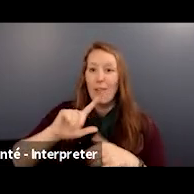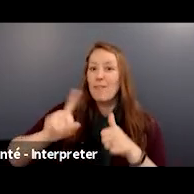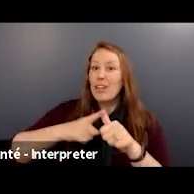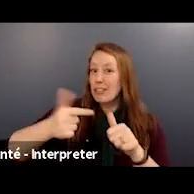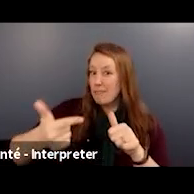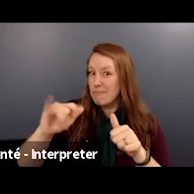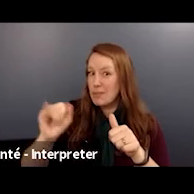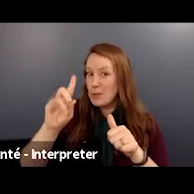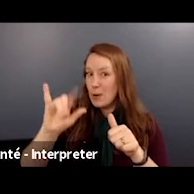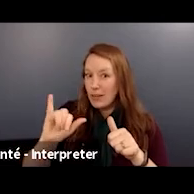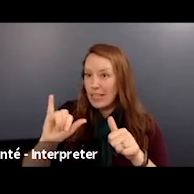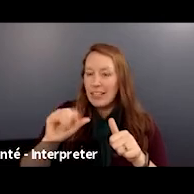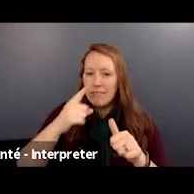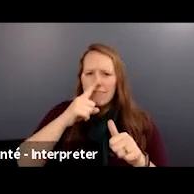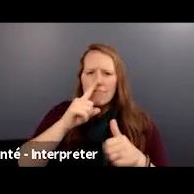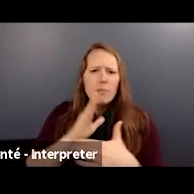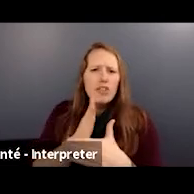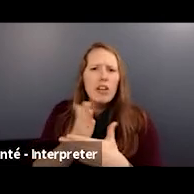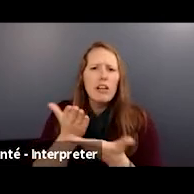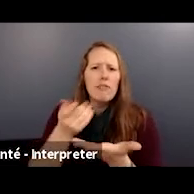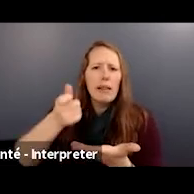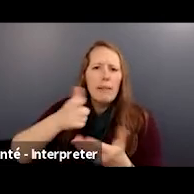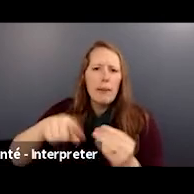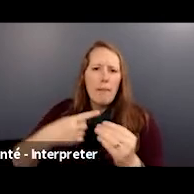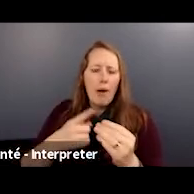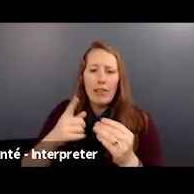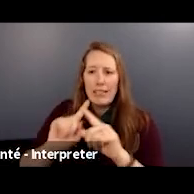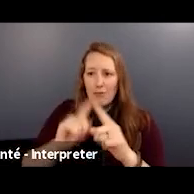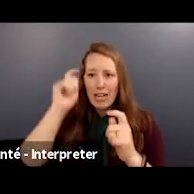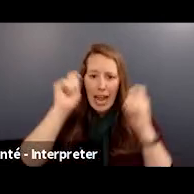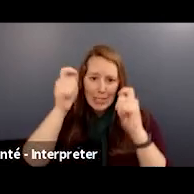If you could just share with us a little bit about the hats that you wear?